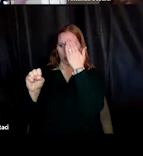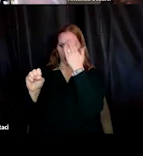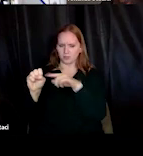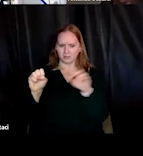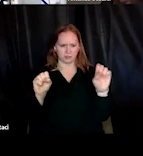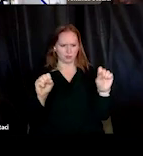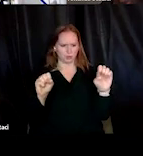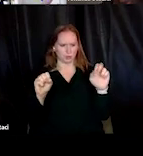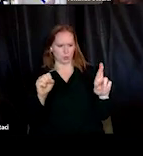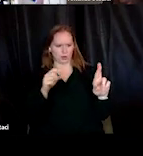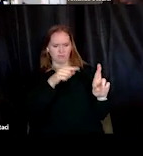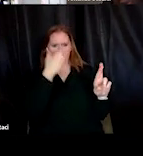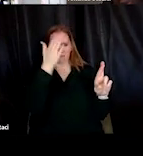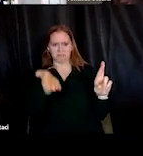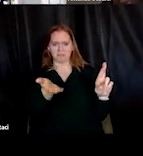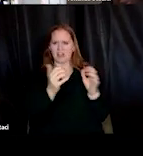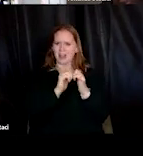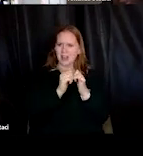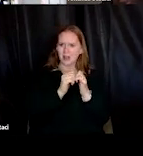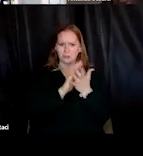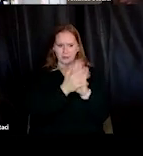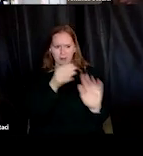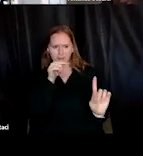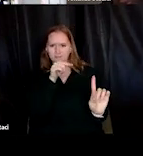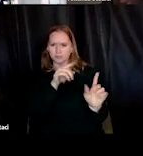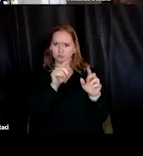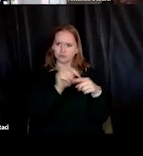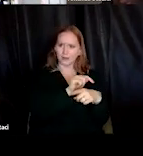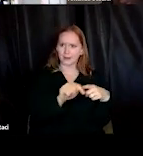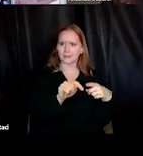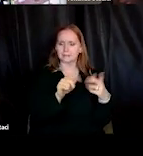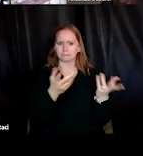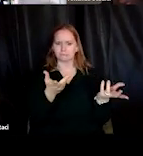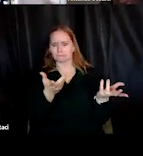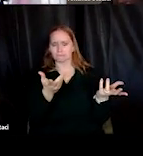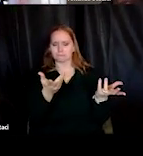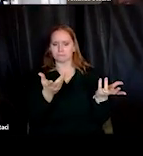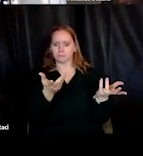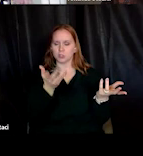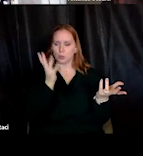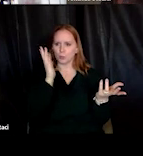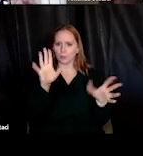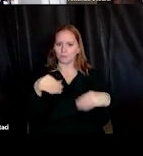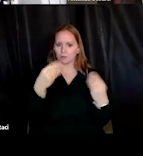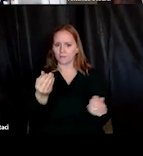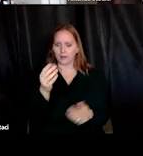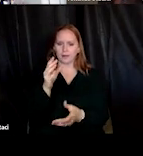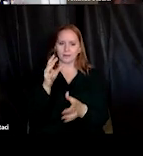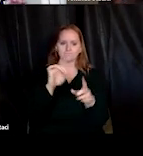about how do I become SOAR-trained and things of that nature. So we'll provide links and resources on how to do that.